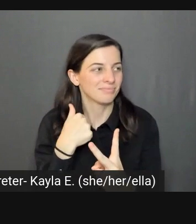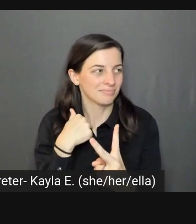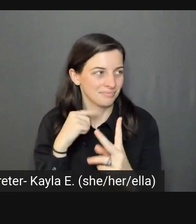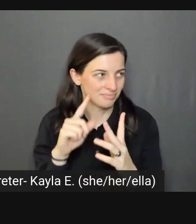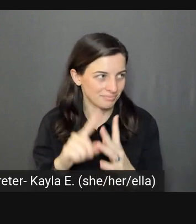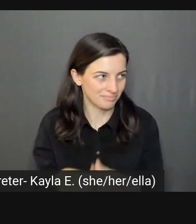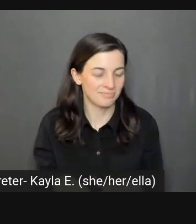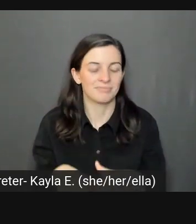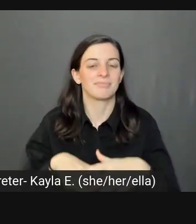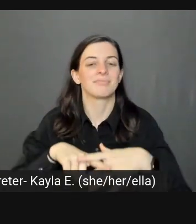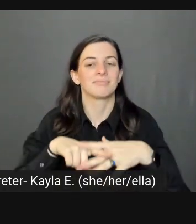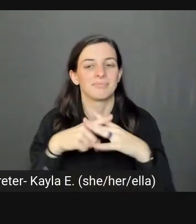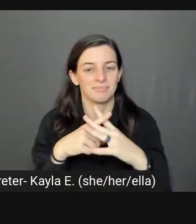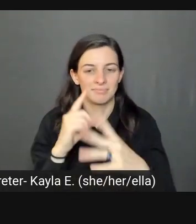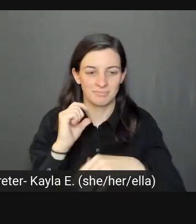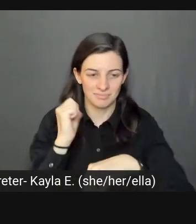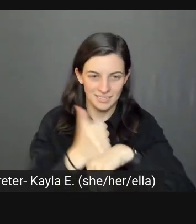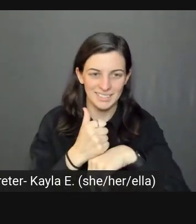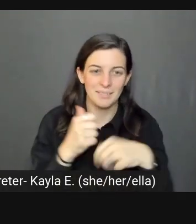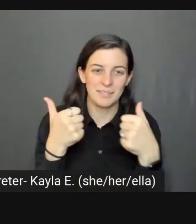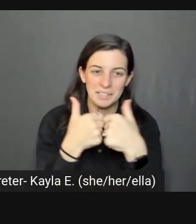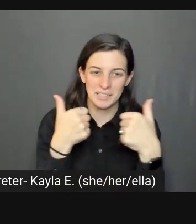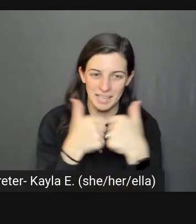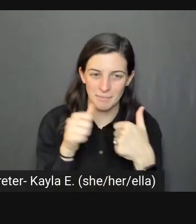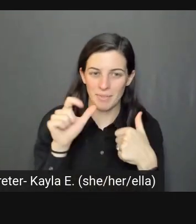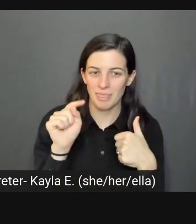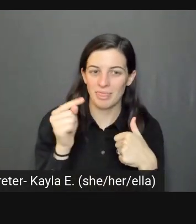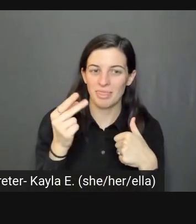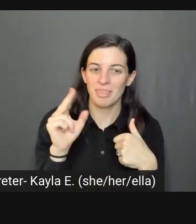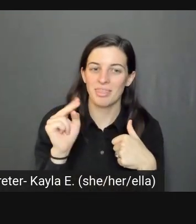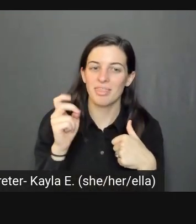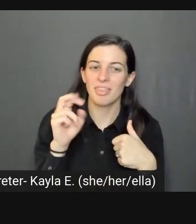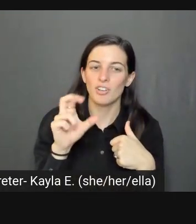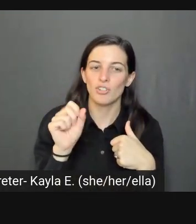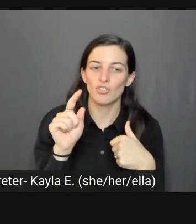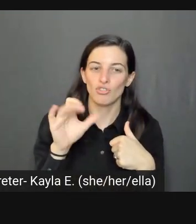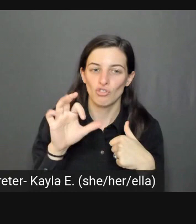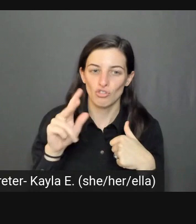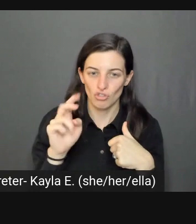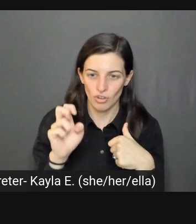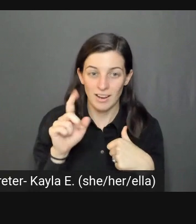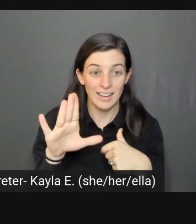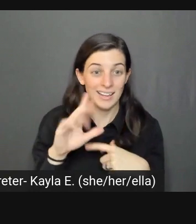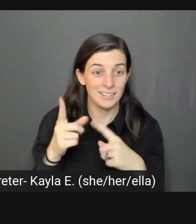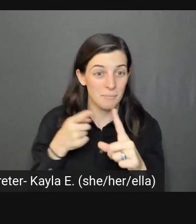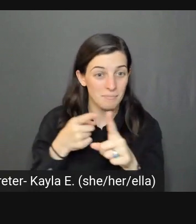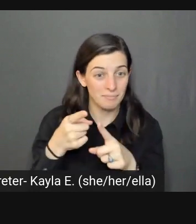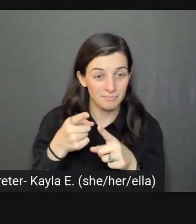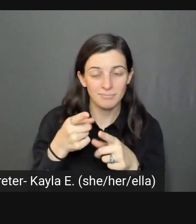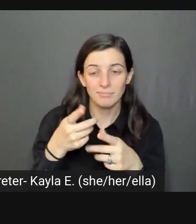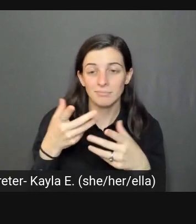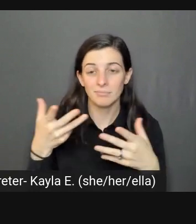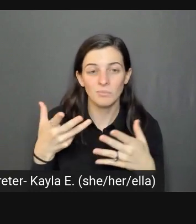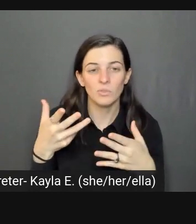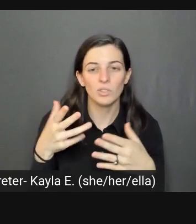and has been involved in WordPress development for six years. Apart from his main specialty of WooCommerce development,